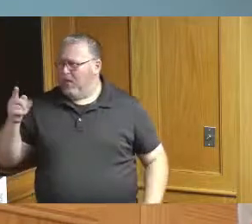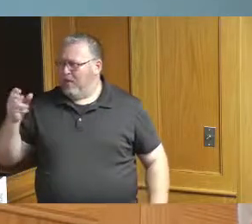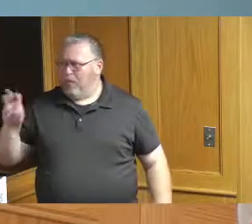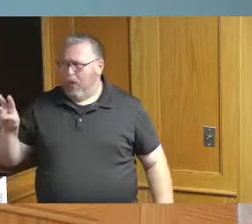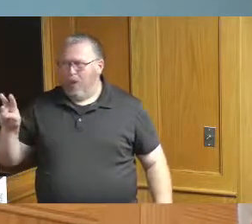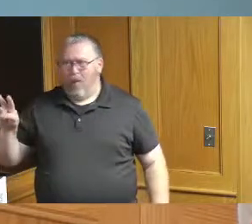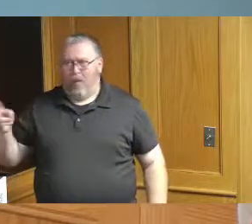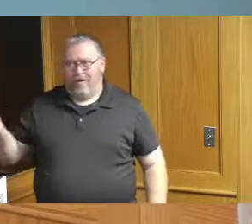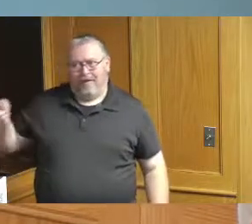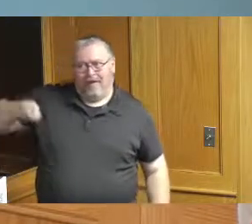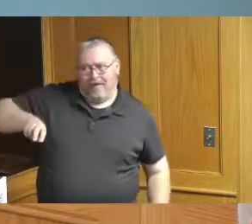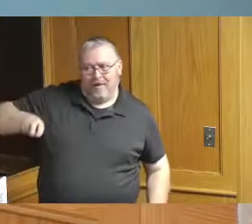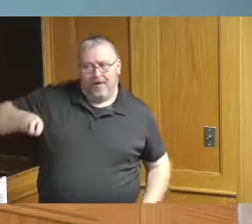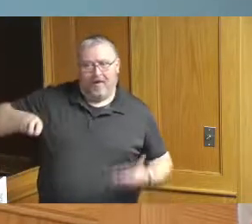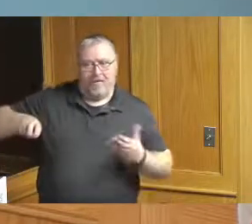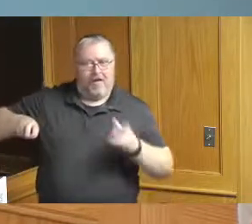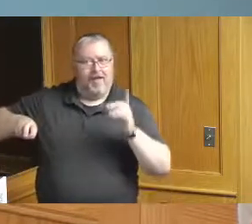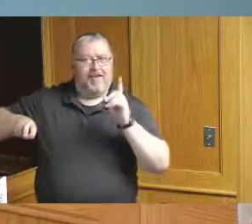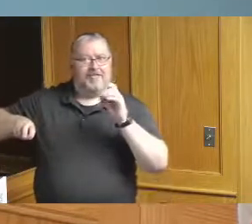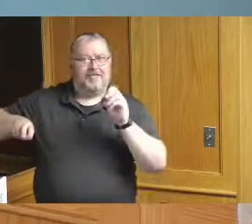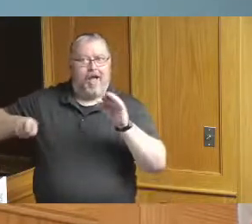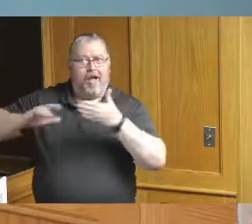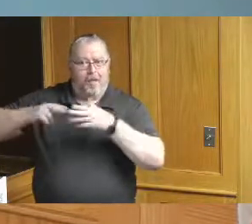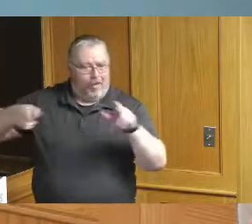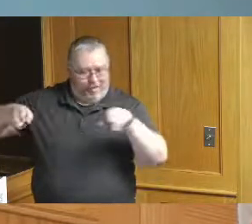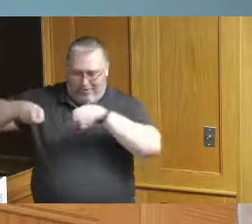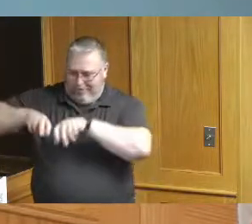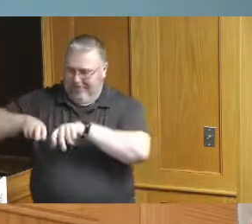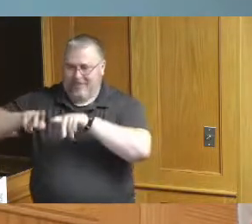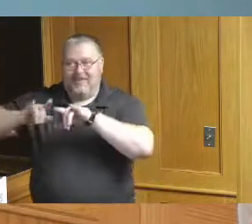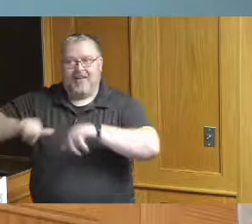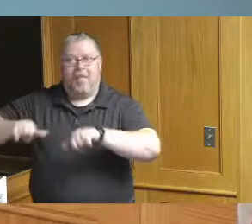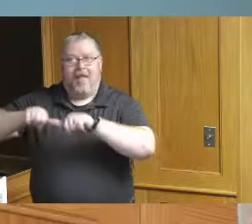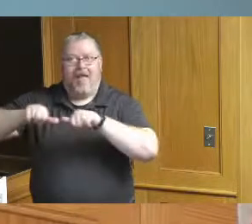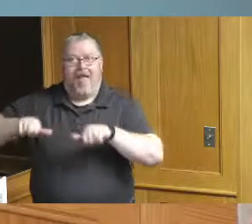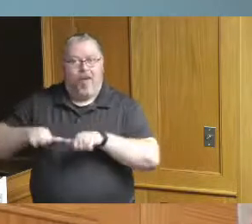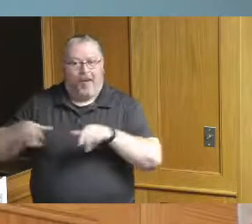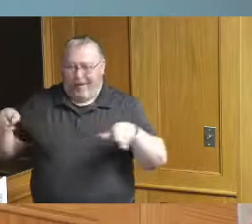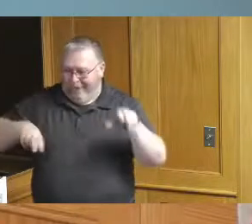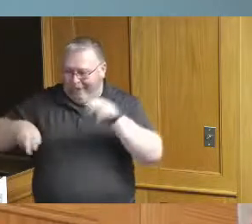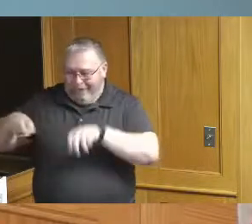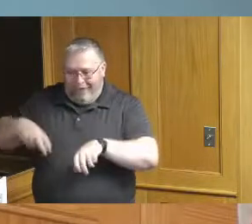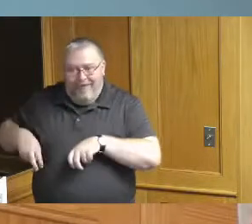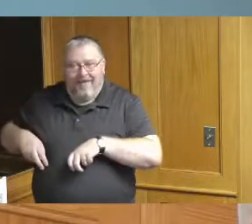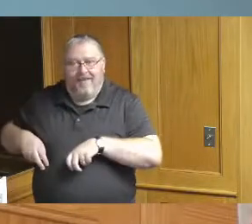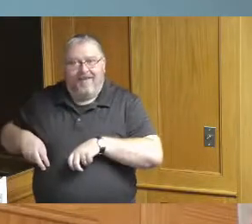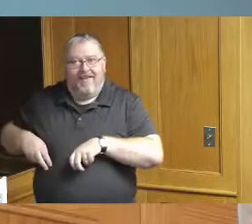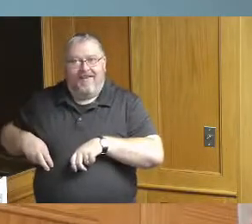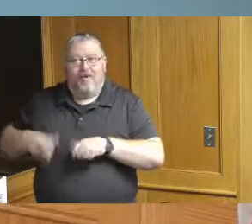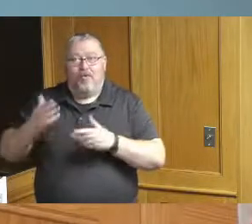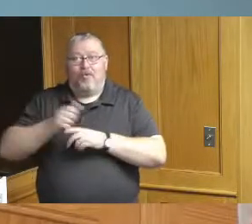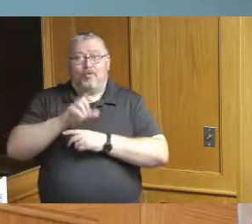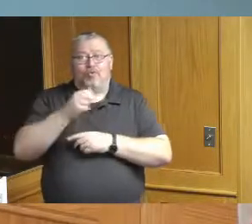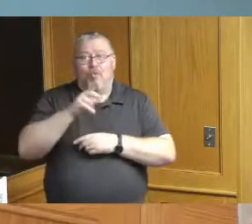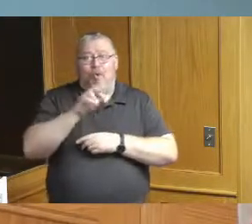this bus with maybe don community schools in the same area maybe with uh schroeder in the same area